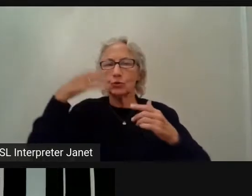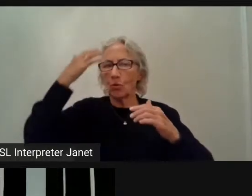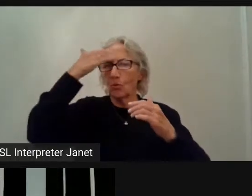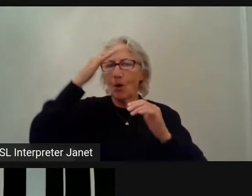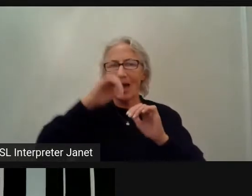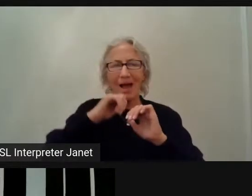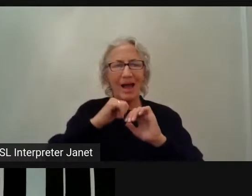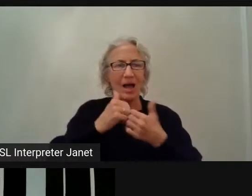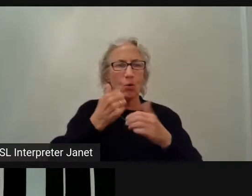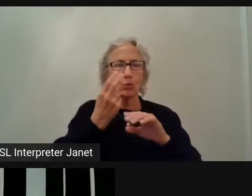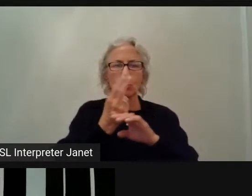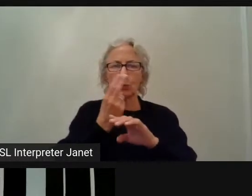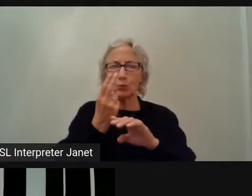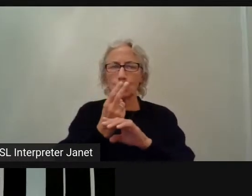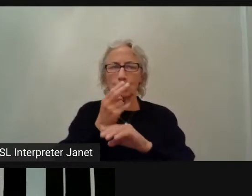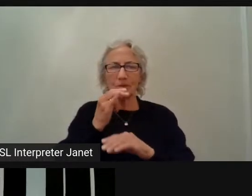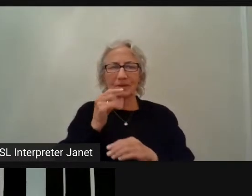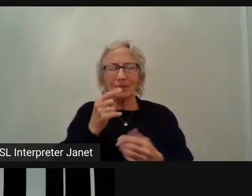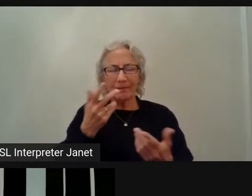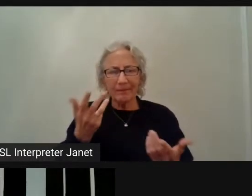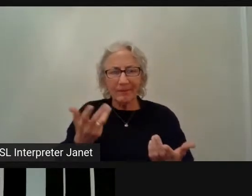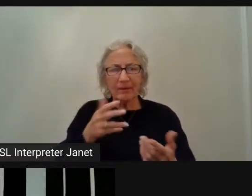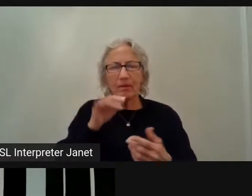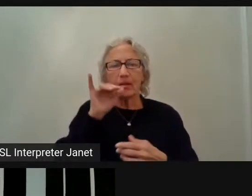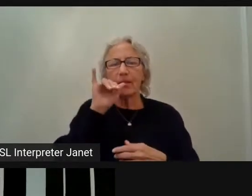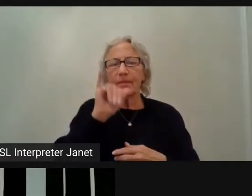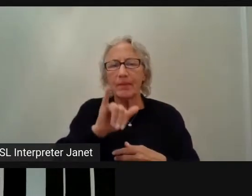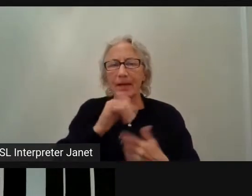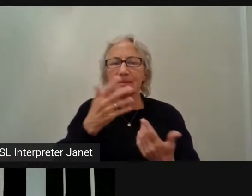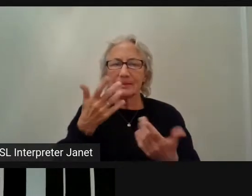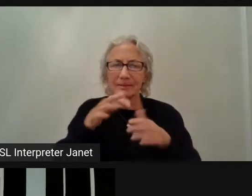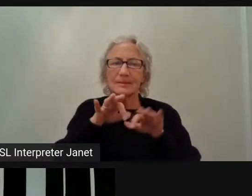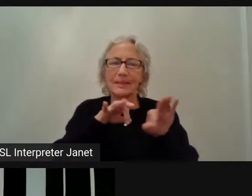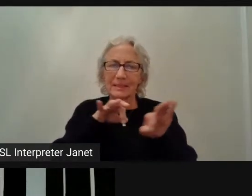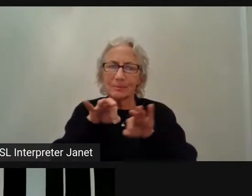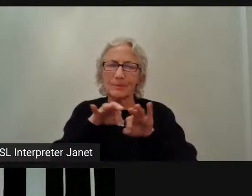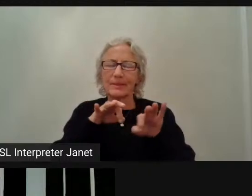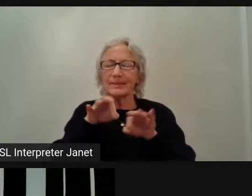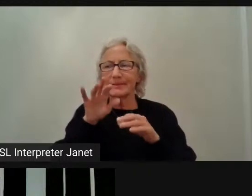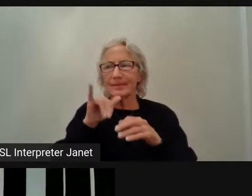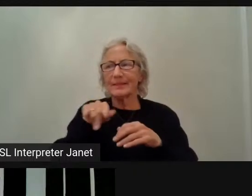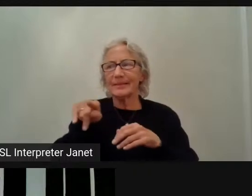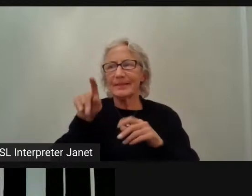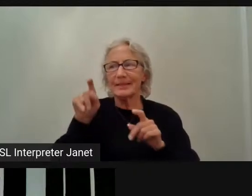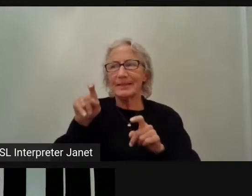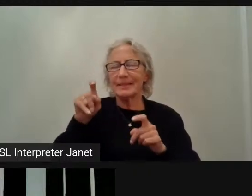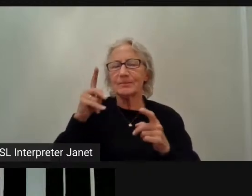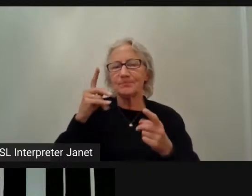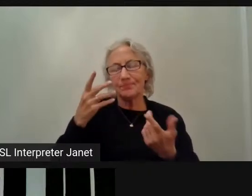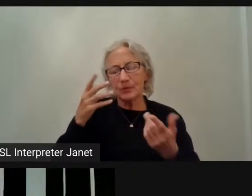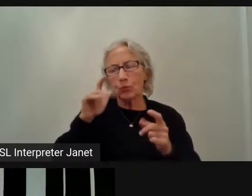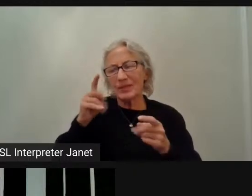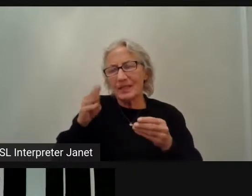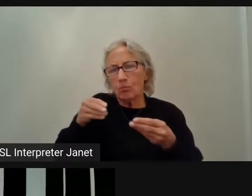content is actually accessible but the users do now do not know how to use it or access it.